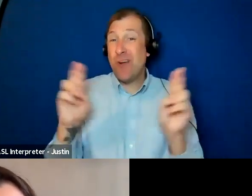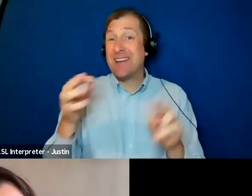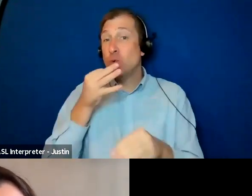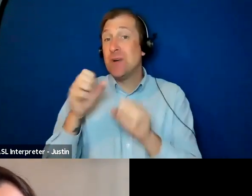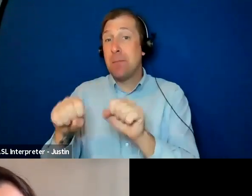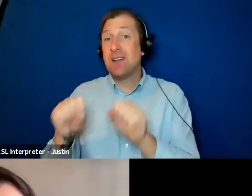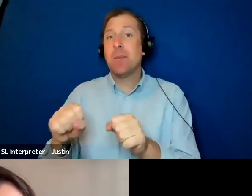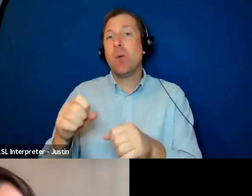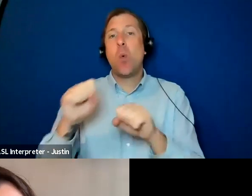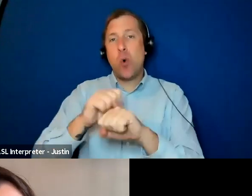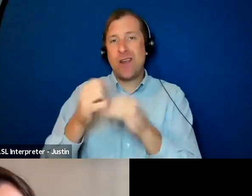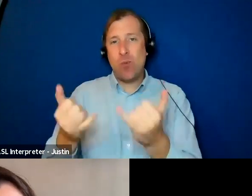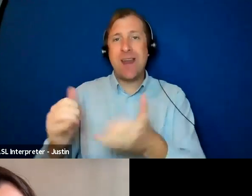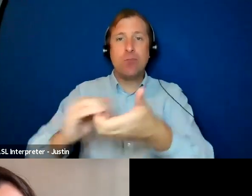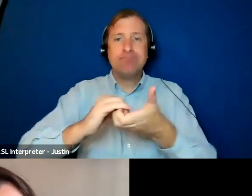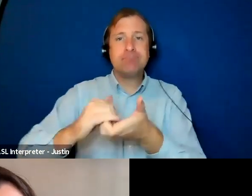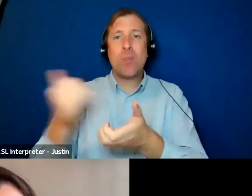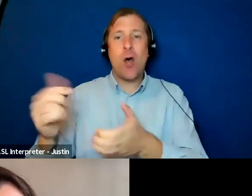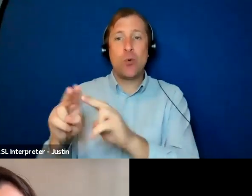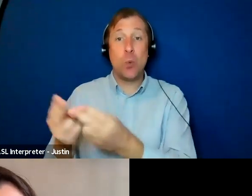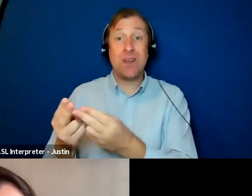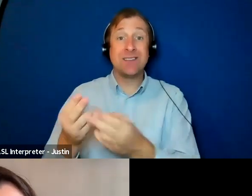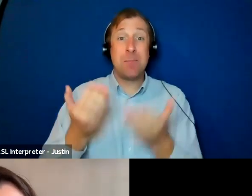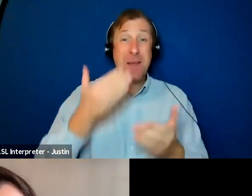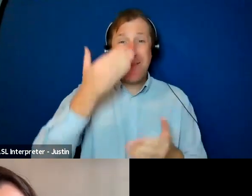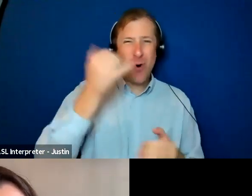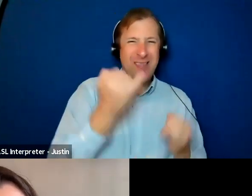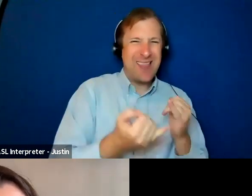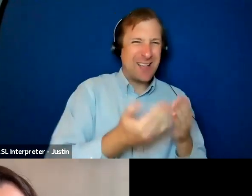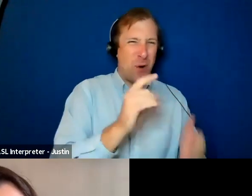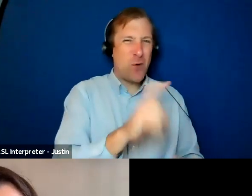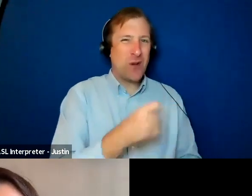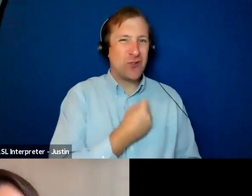And then I think I may have forgotten the last part of that question. I'm so sorry, Rebecca.